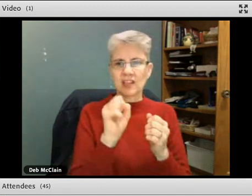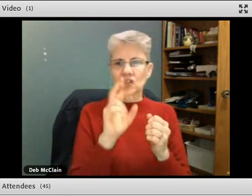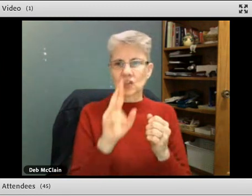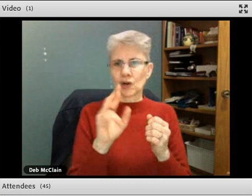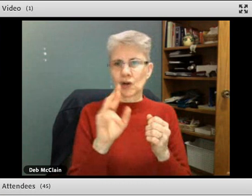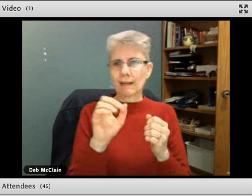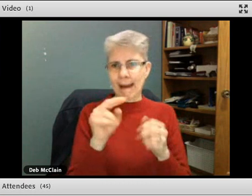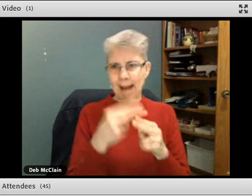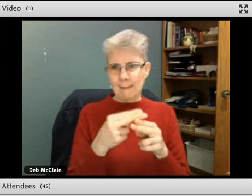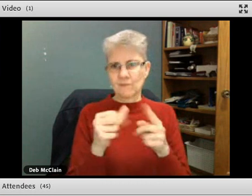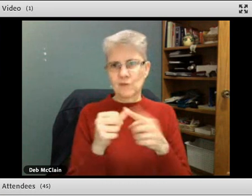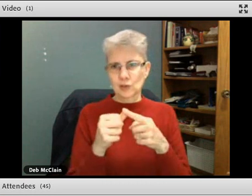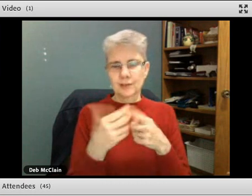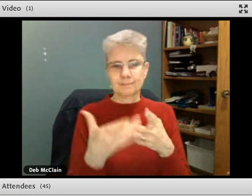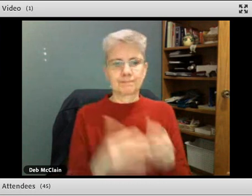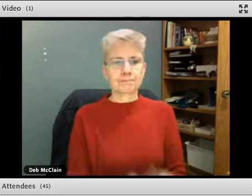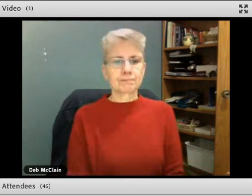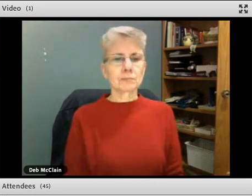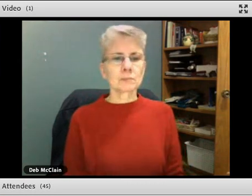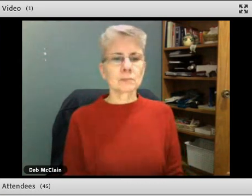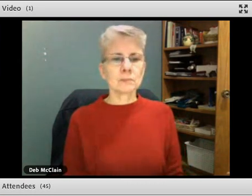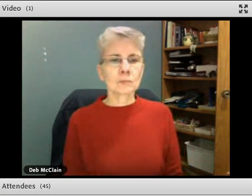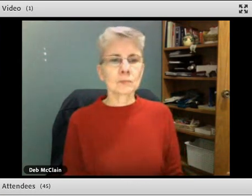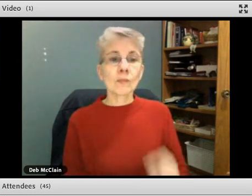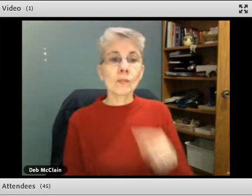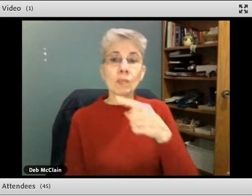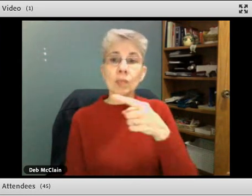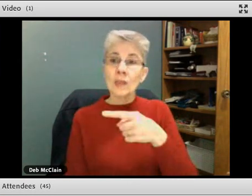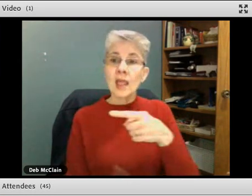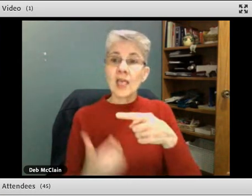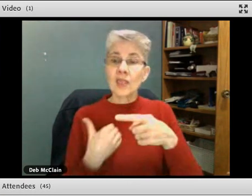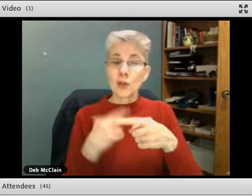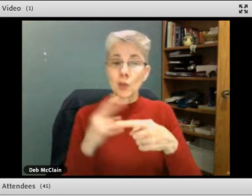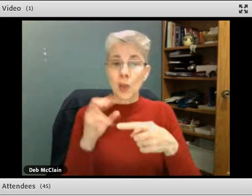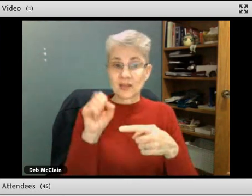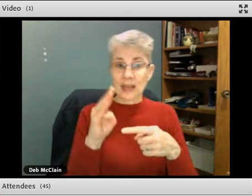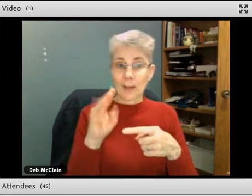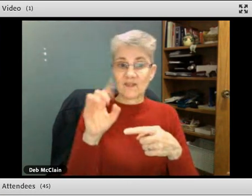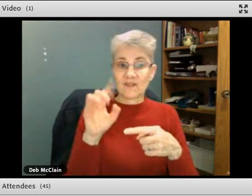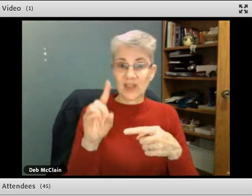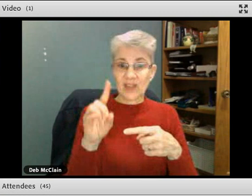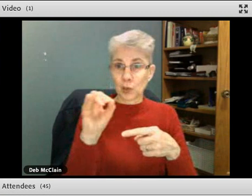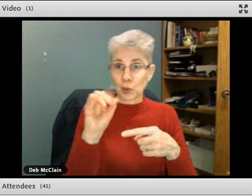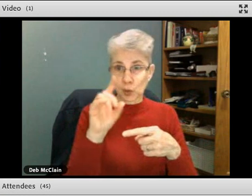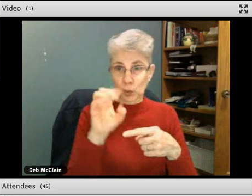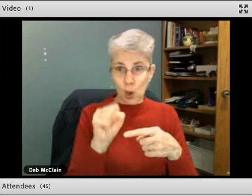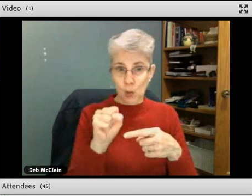And then you have subfield codes that separate the subfields within each field.